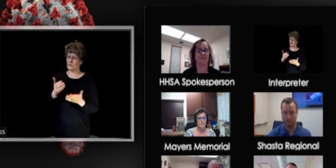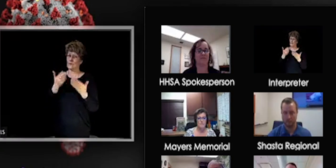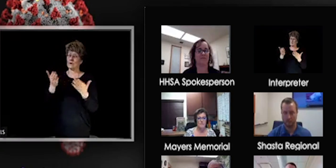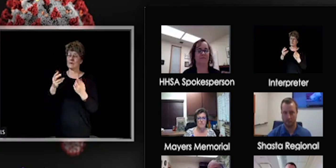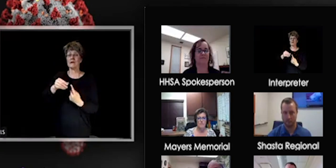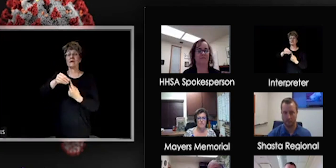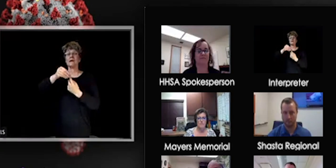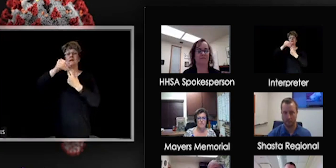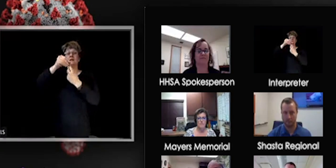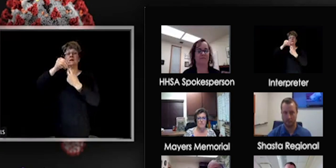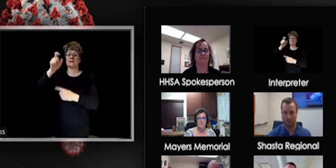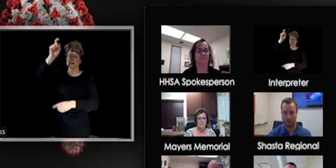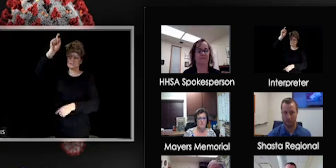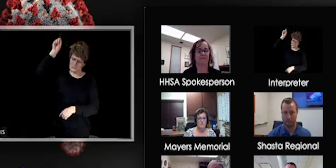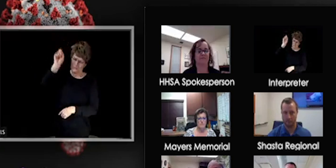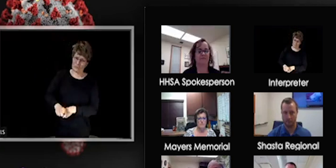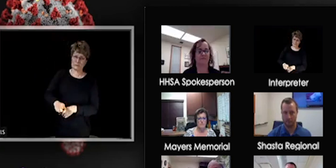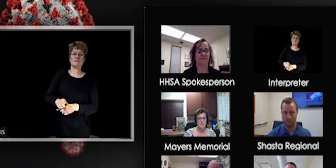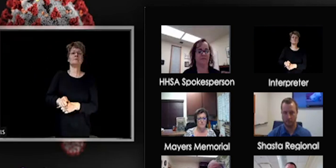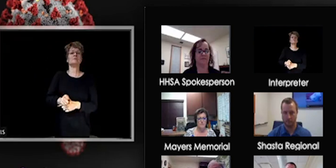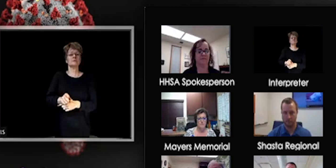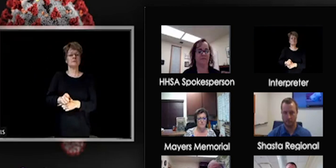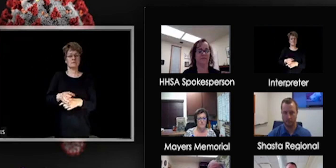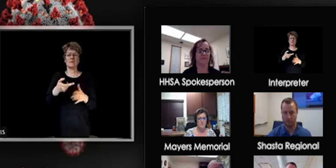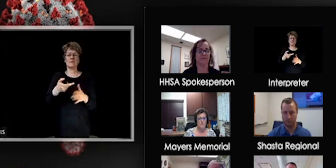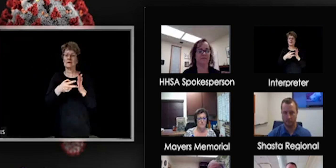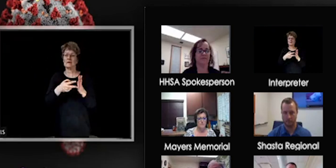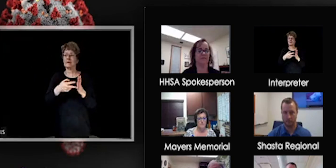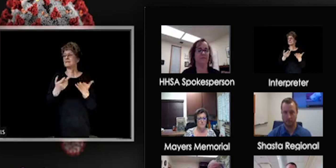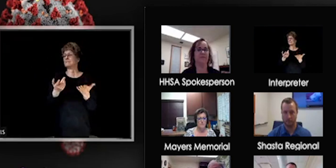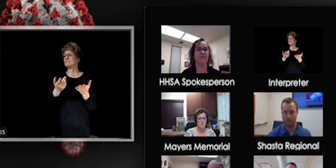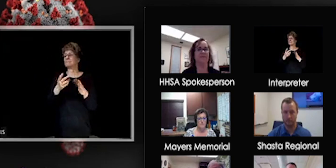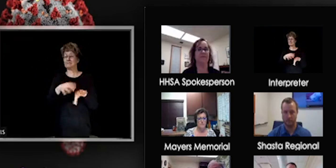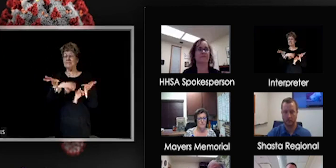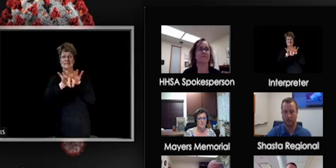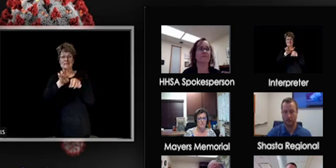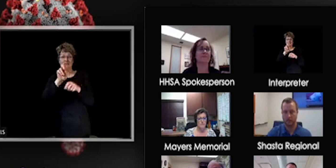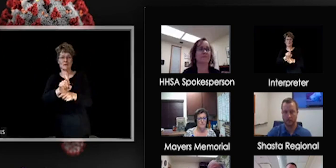essential activity, such as for a medical appointment or that kind of a thing. It still